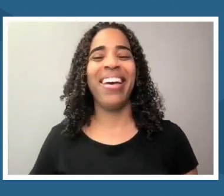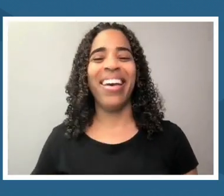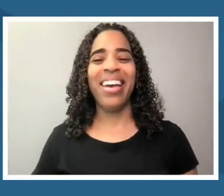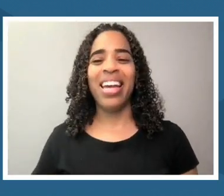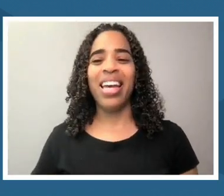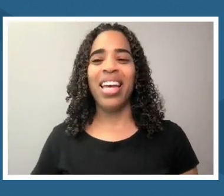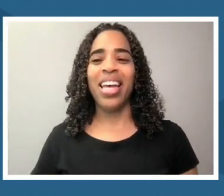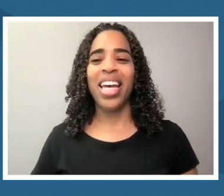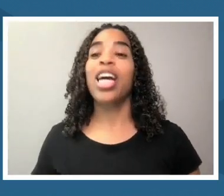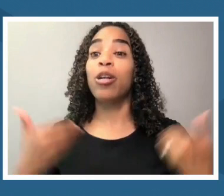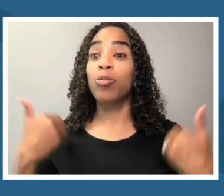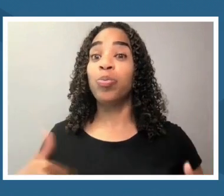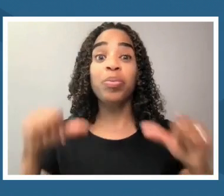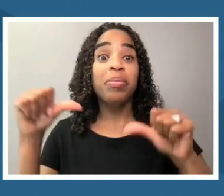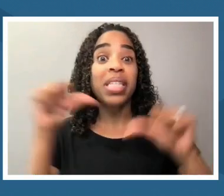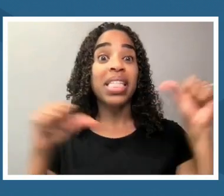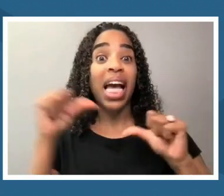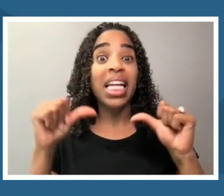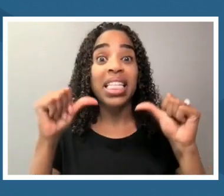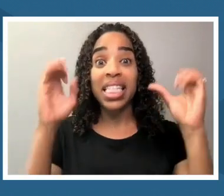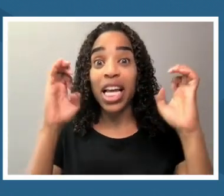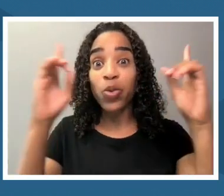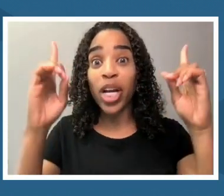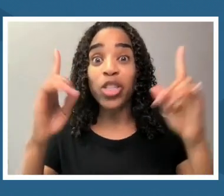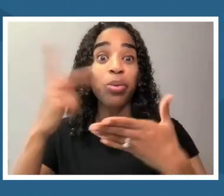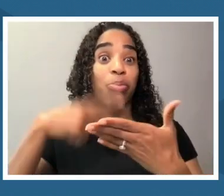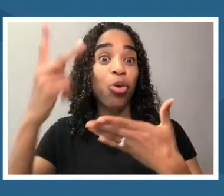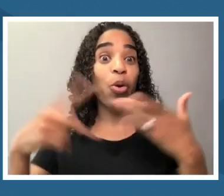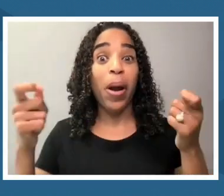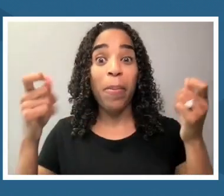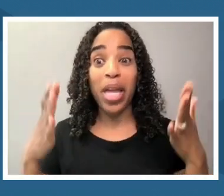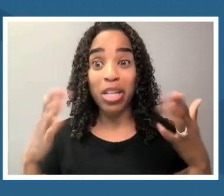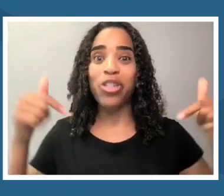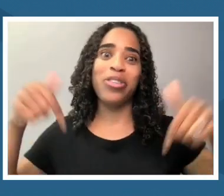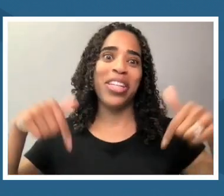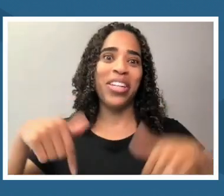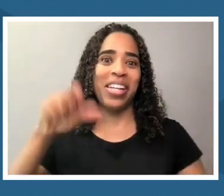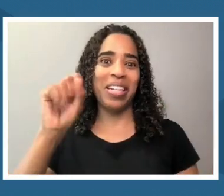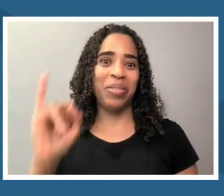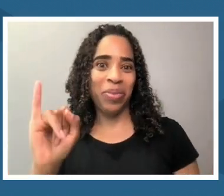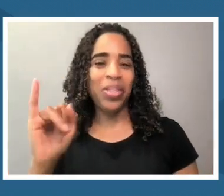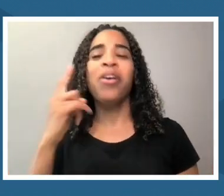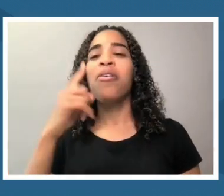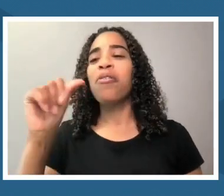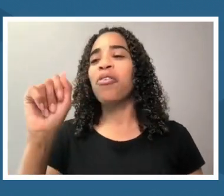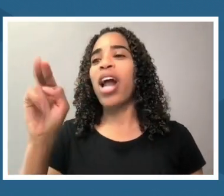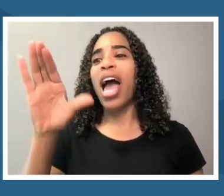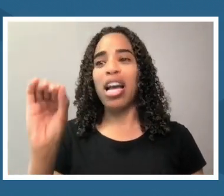science education program manager here at the smithsonian astrophysical